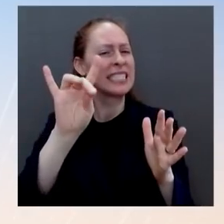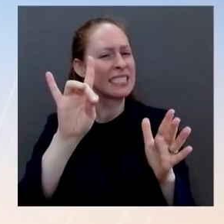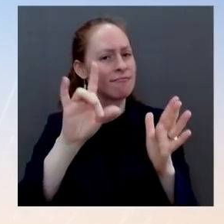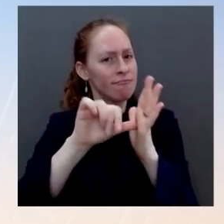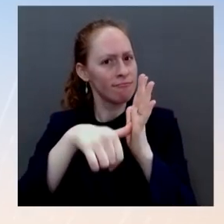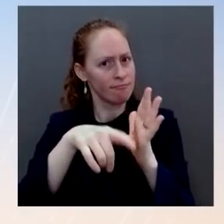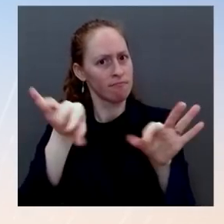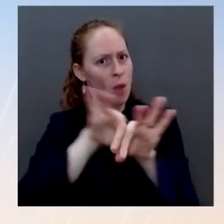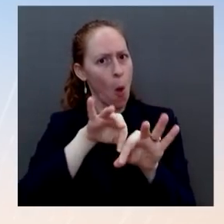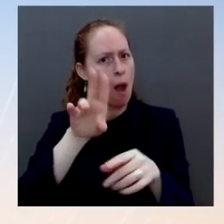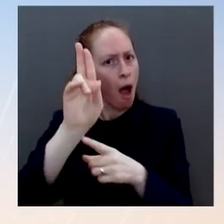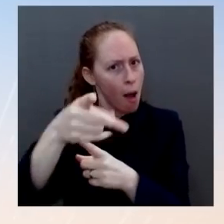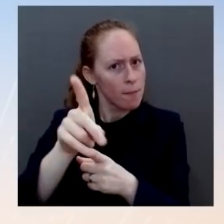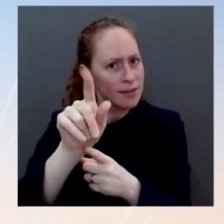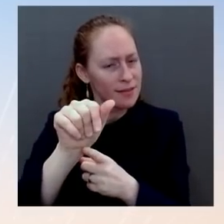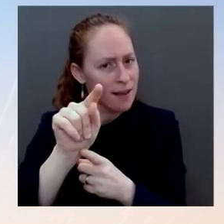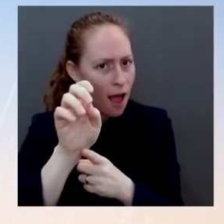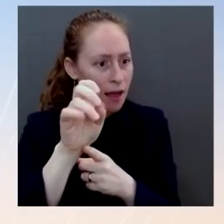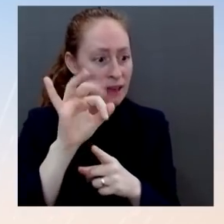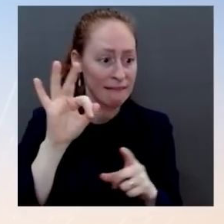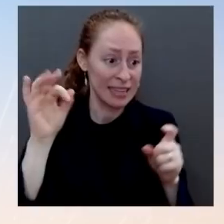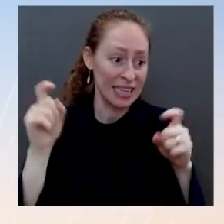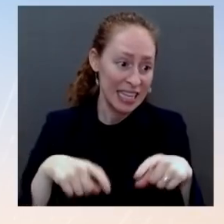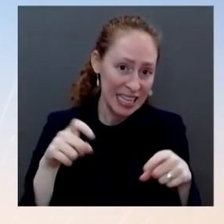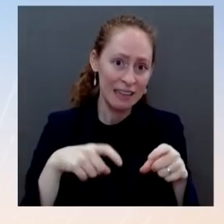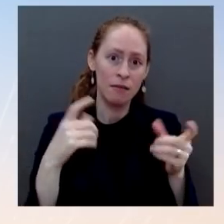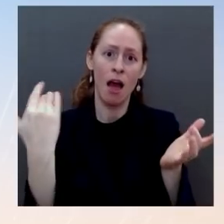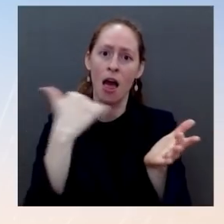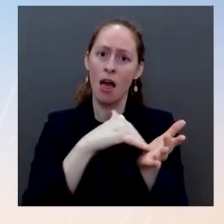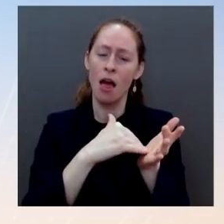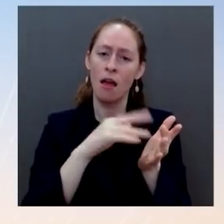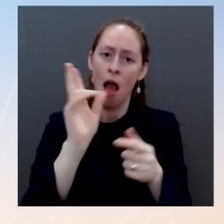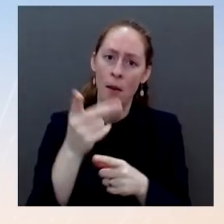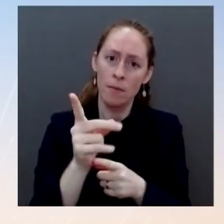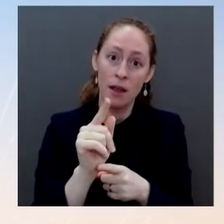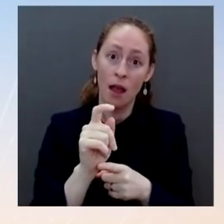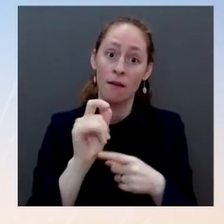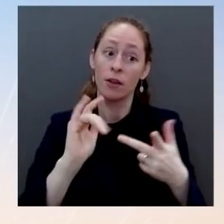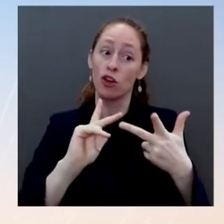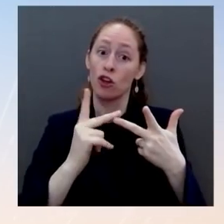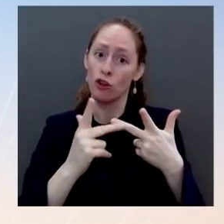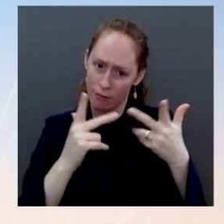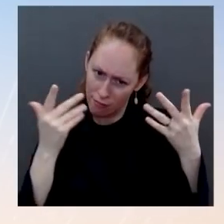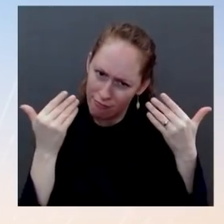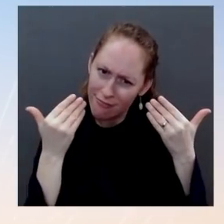And that is true -- that is how they conduct their guidance for basically any shot regimen for childhood diseases --